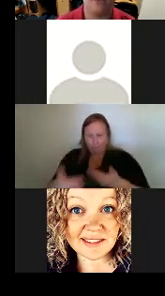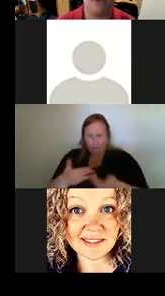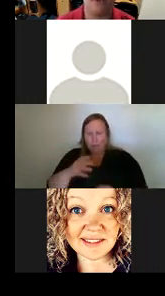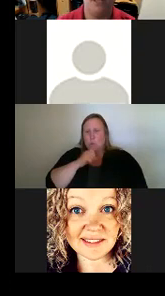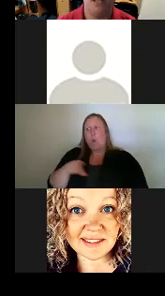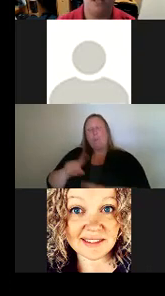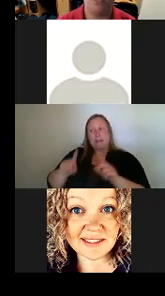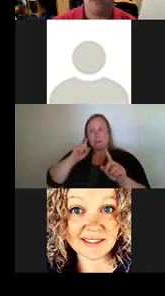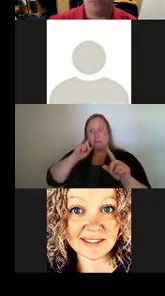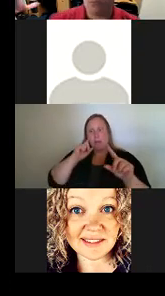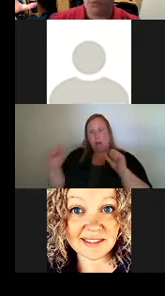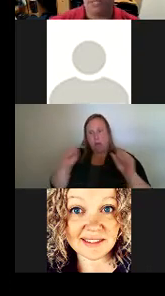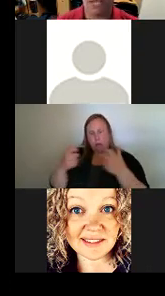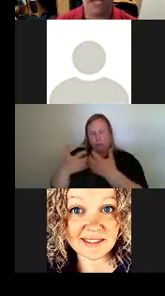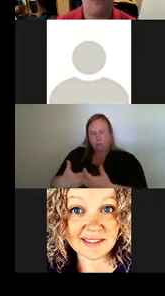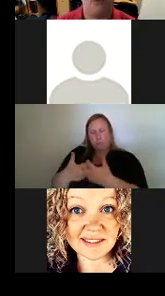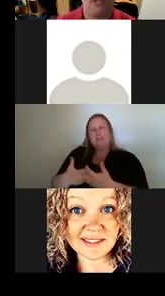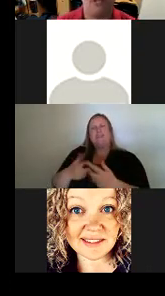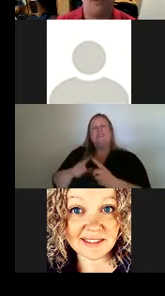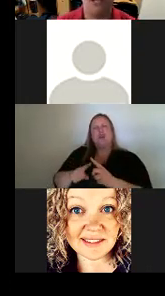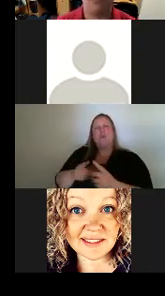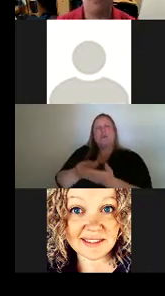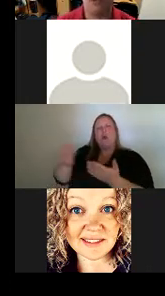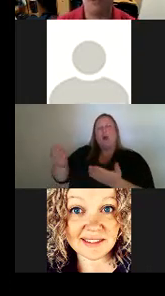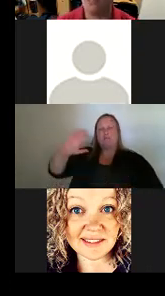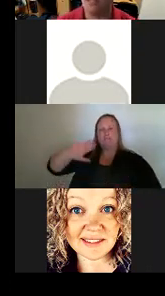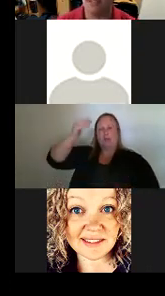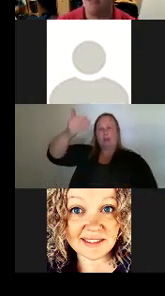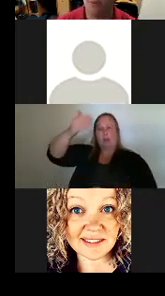WE PURCHASED A CASE FOR IT SO IT HELPS REDUCE -- NOT REMOVE